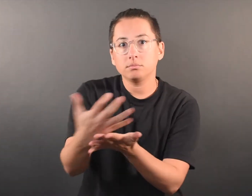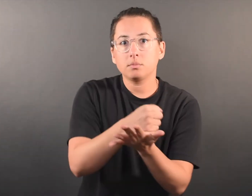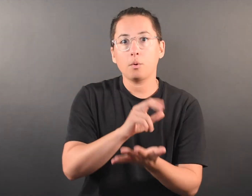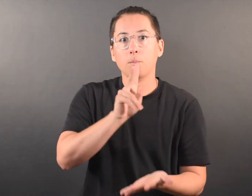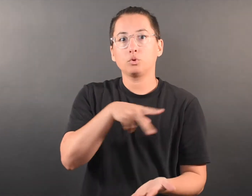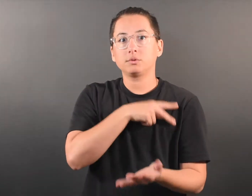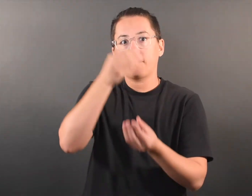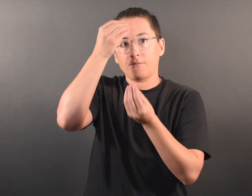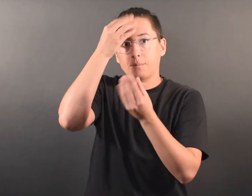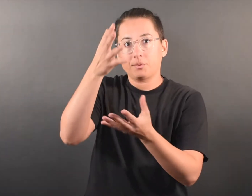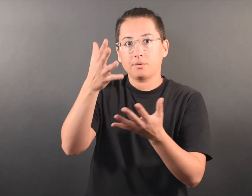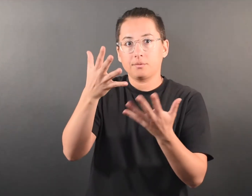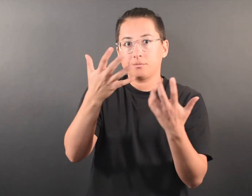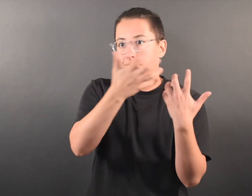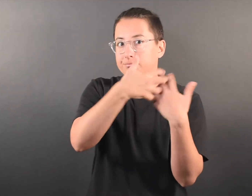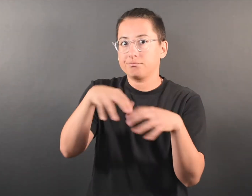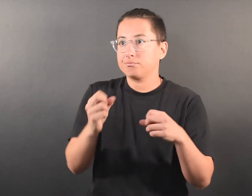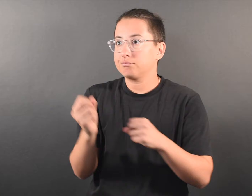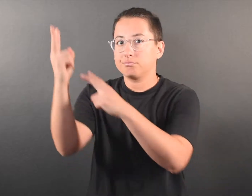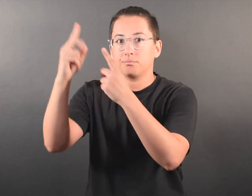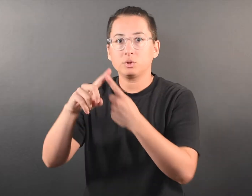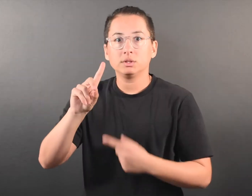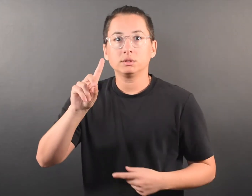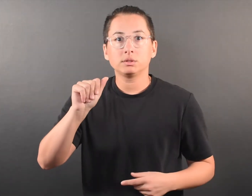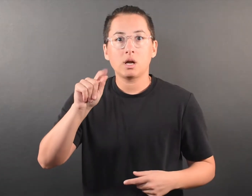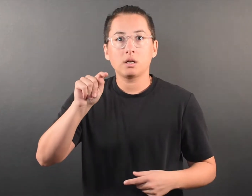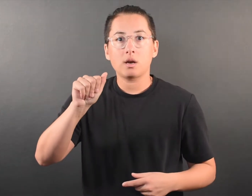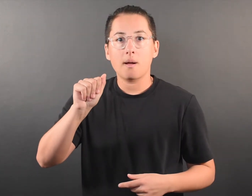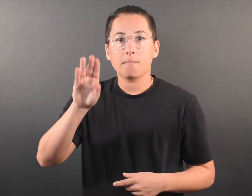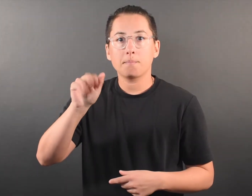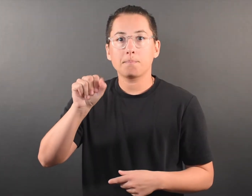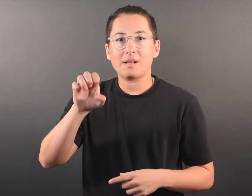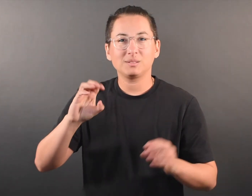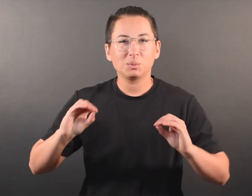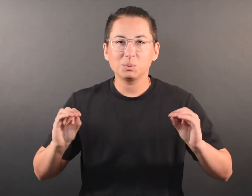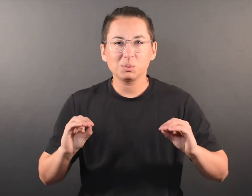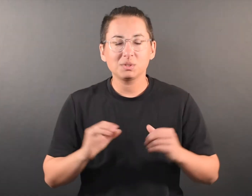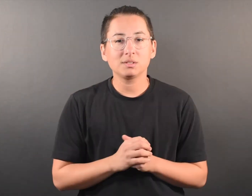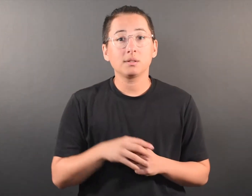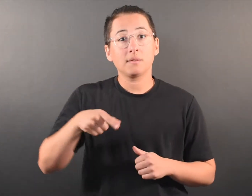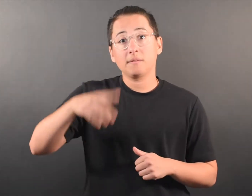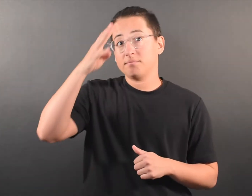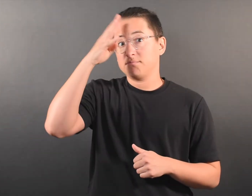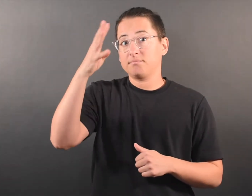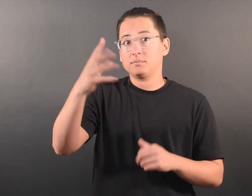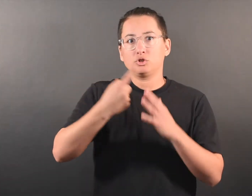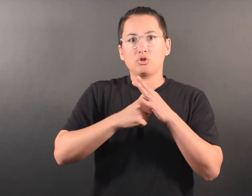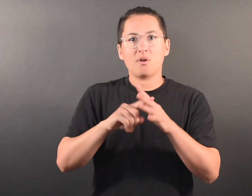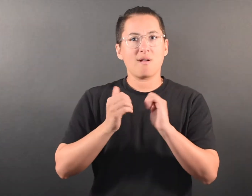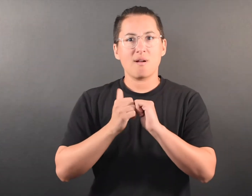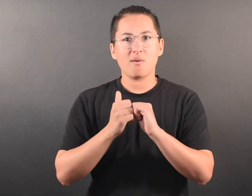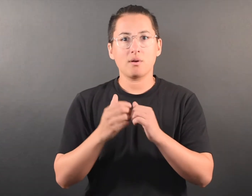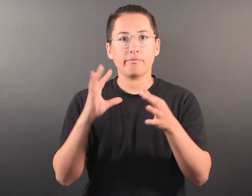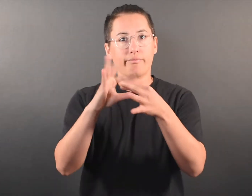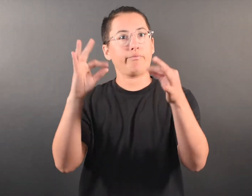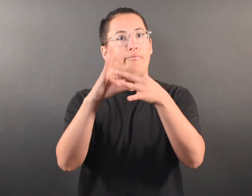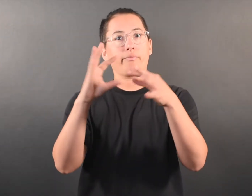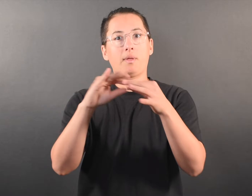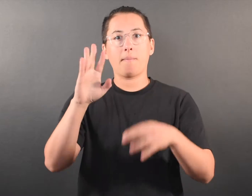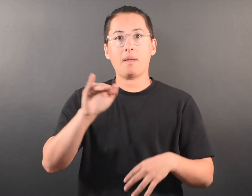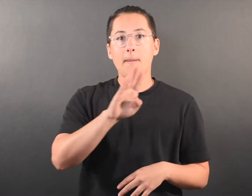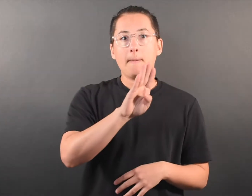personal information into a database. This myth started after comments made by Bill